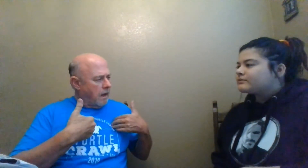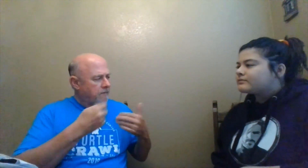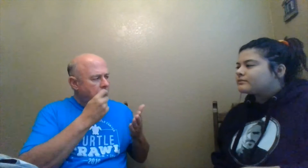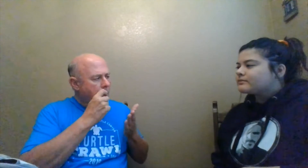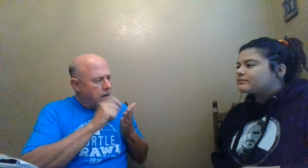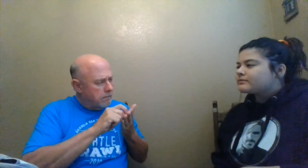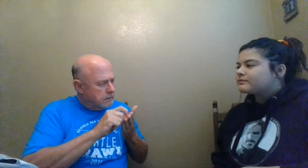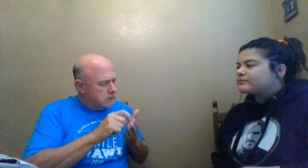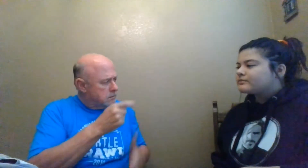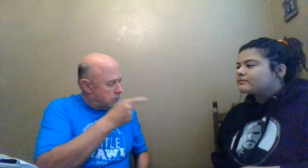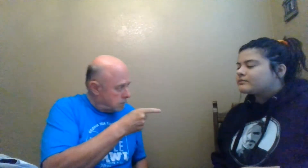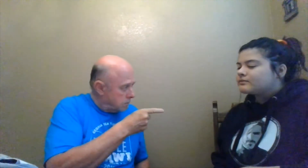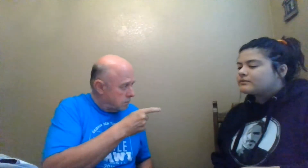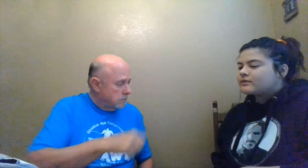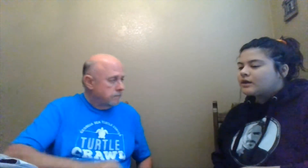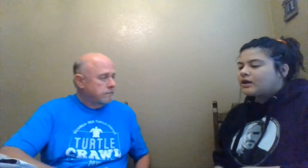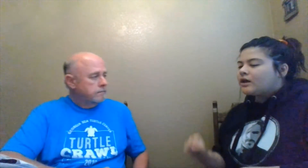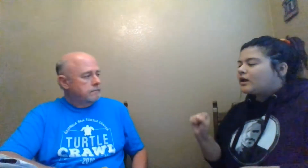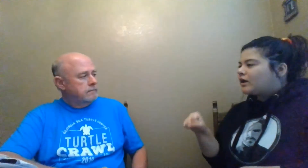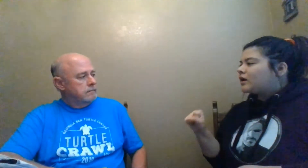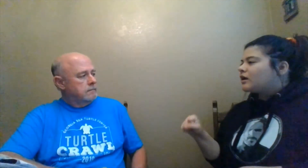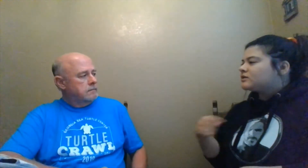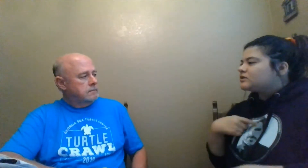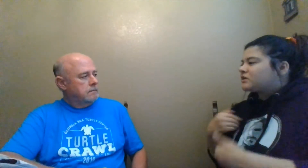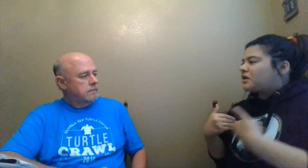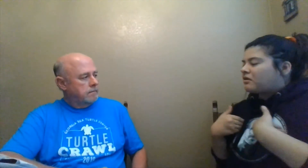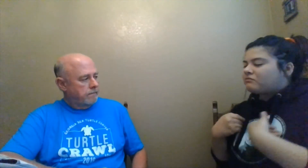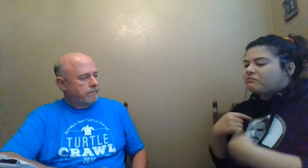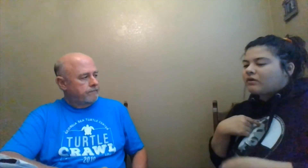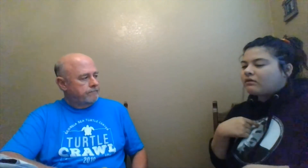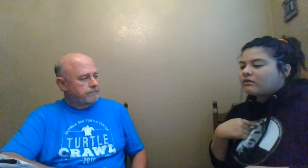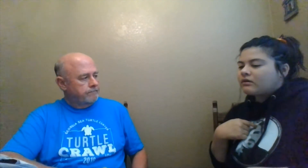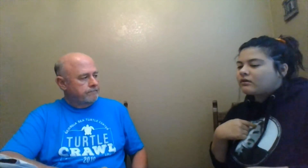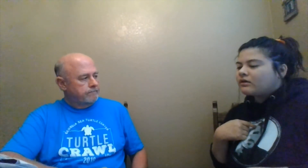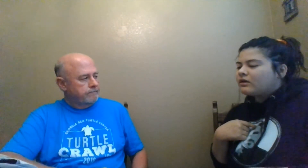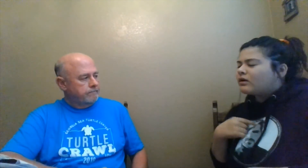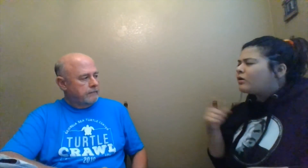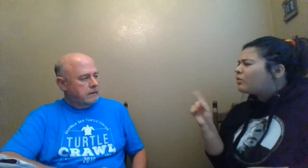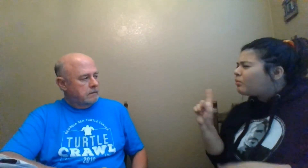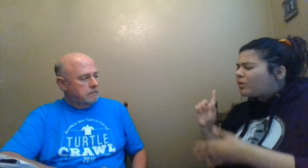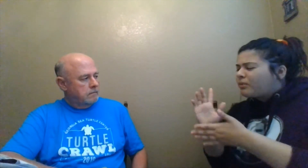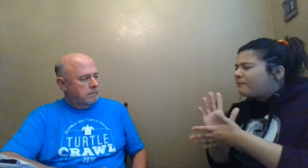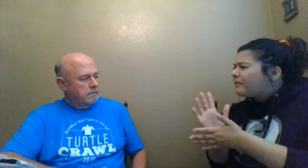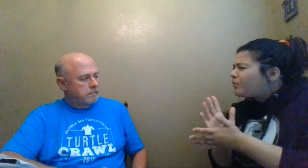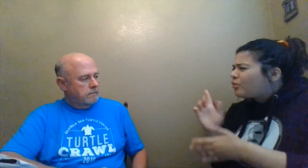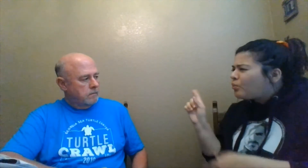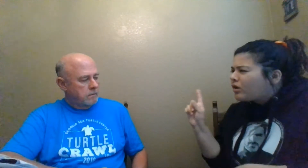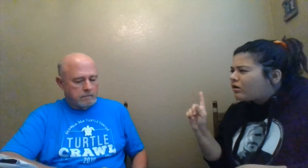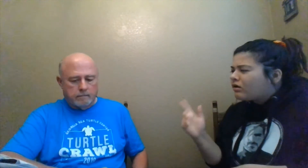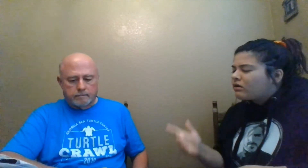Do you have a pencil yes I have one. where is the paper?